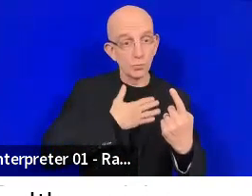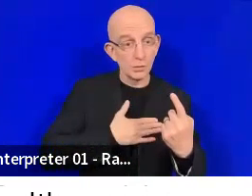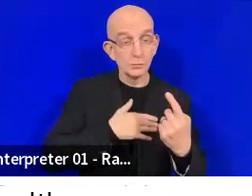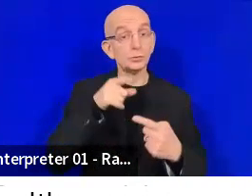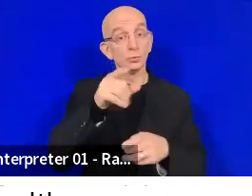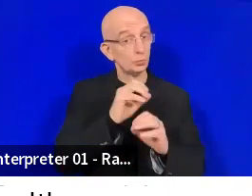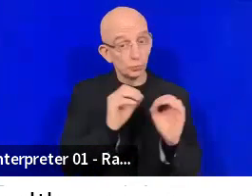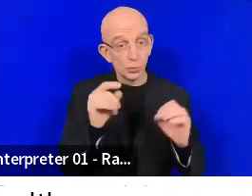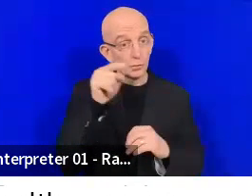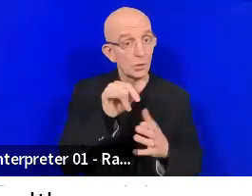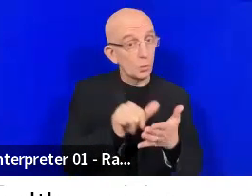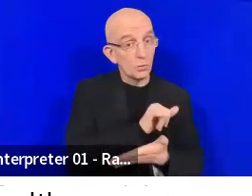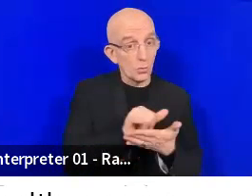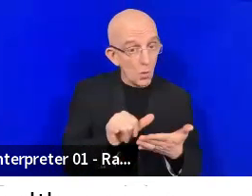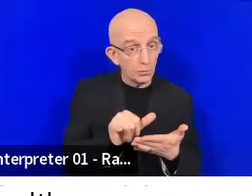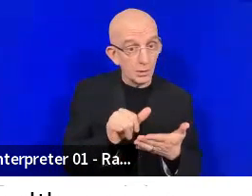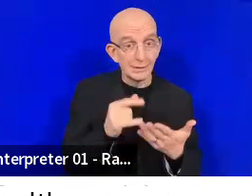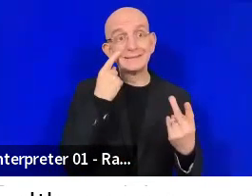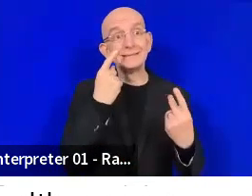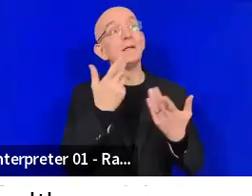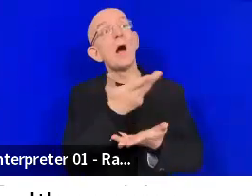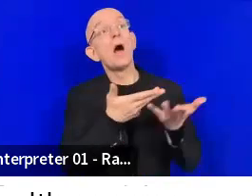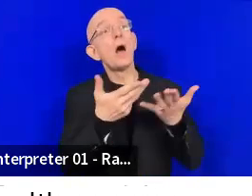going on in the hearings.